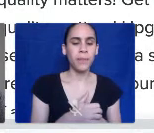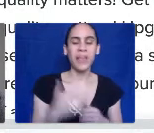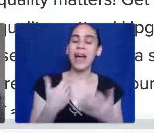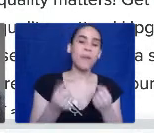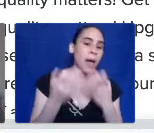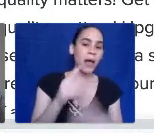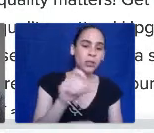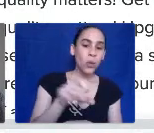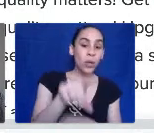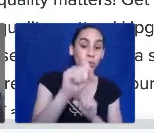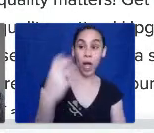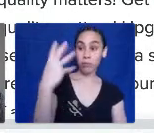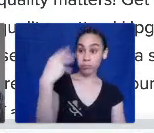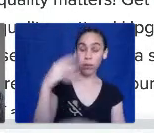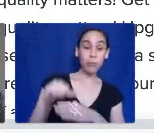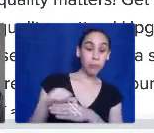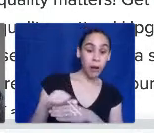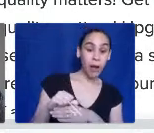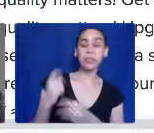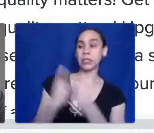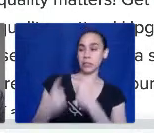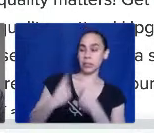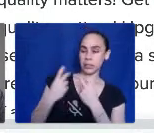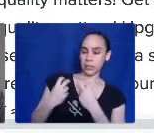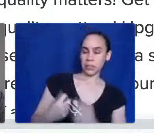yourself um there's a lot of questions you can ask yourself you know typical interview questions are